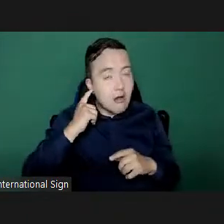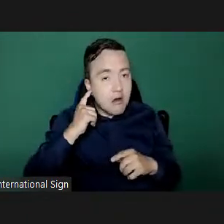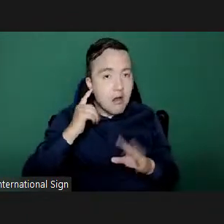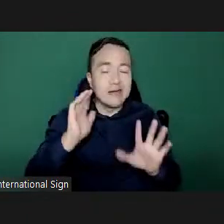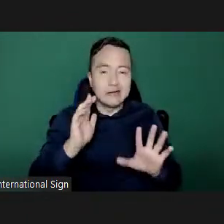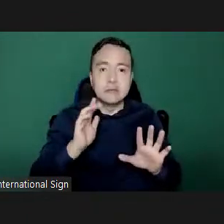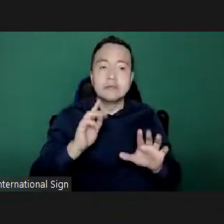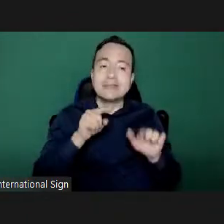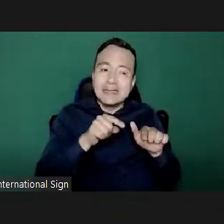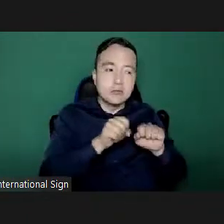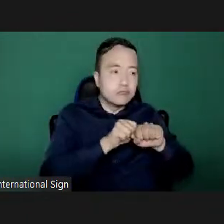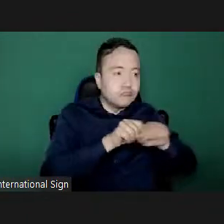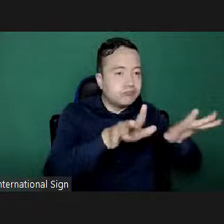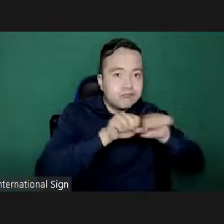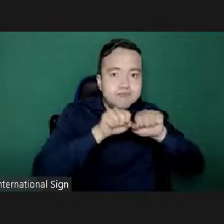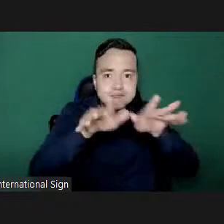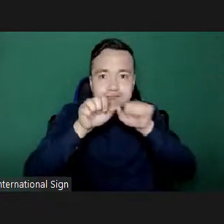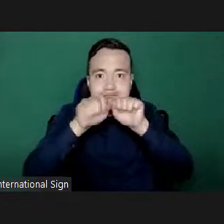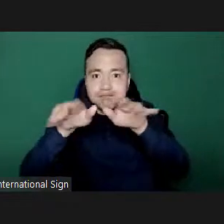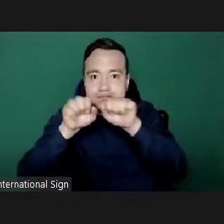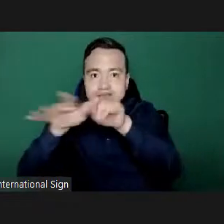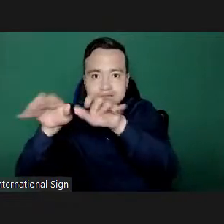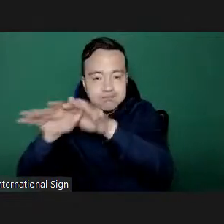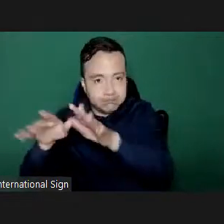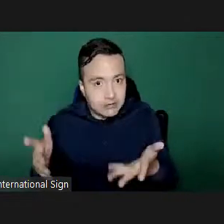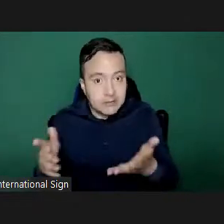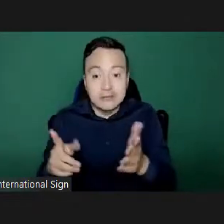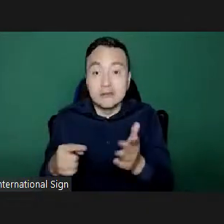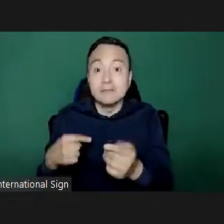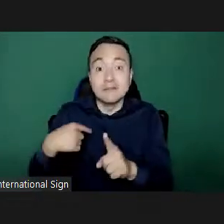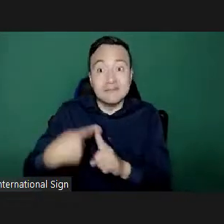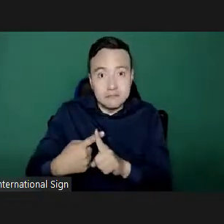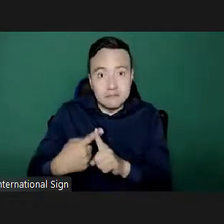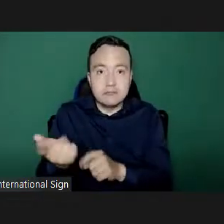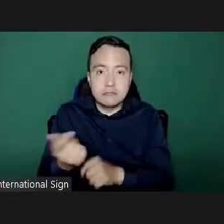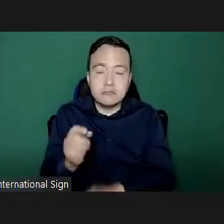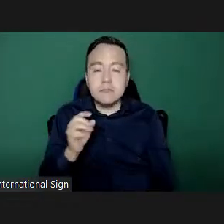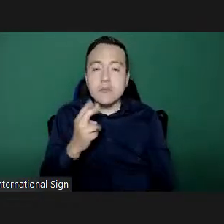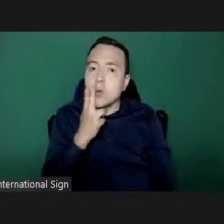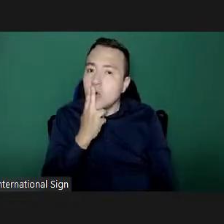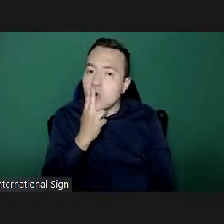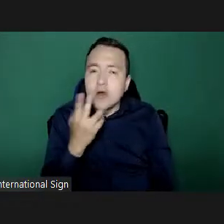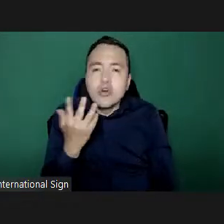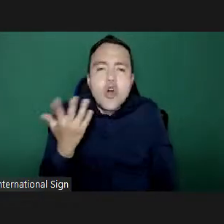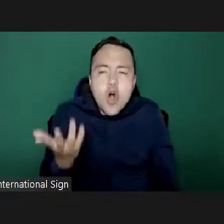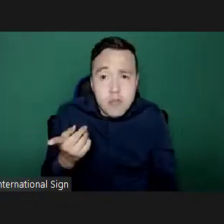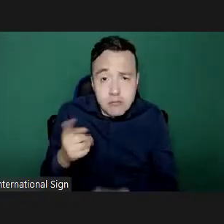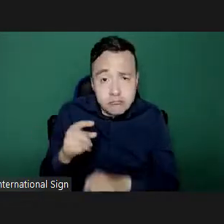curtail the temptation for indulging or in the case of alcohol for overindulging.